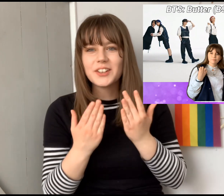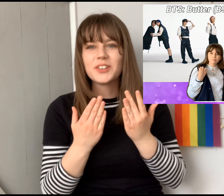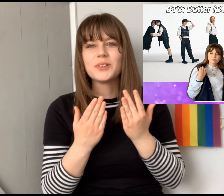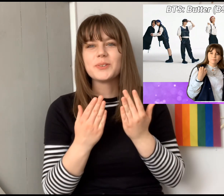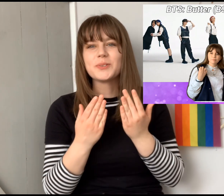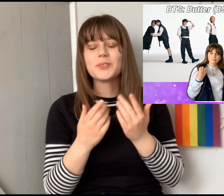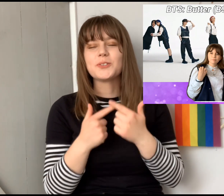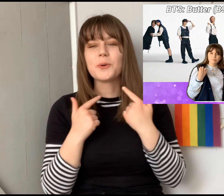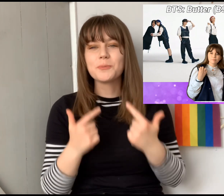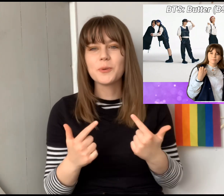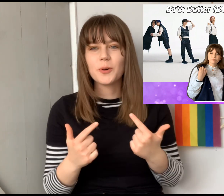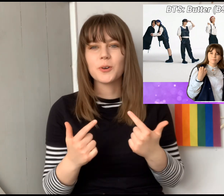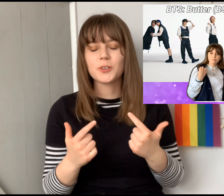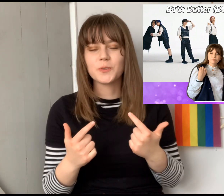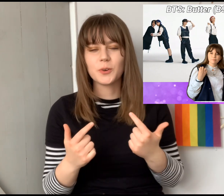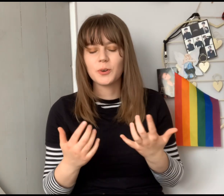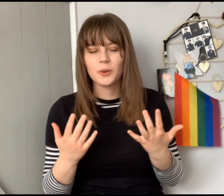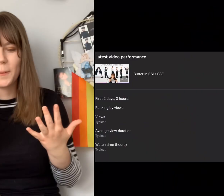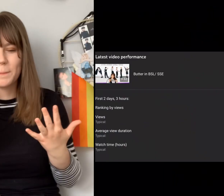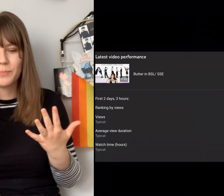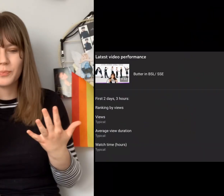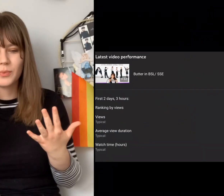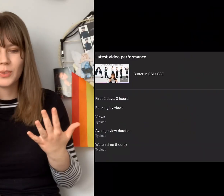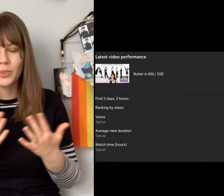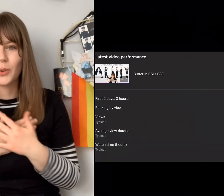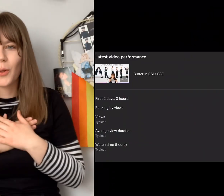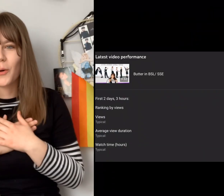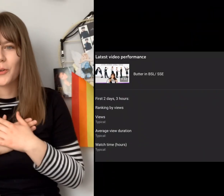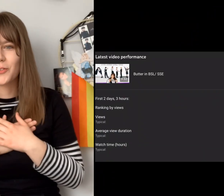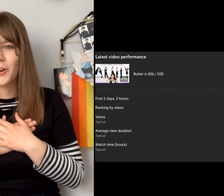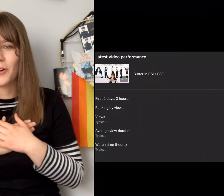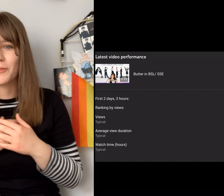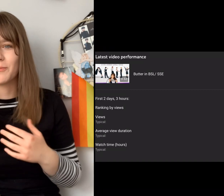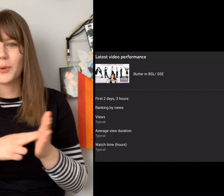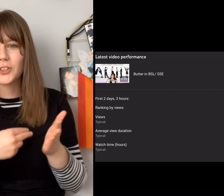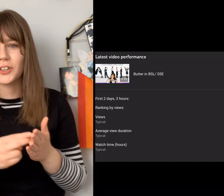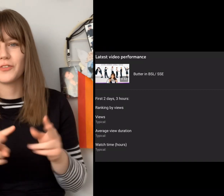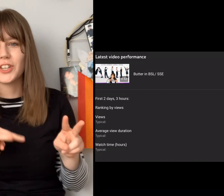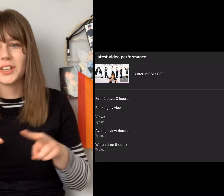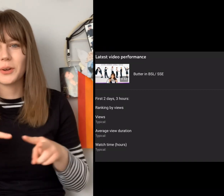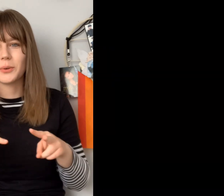Thank you so much for the love of butter video!